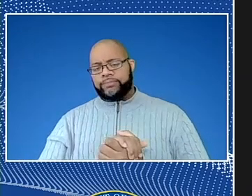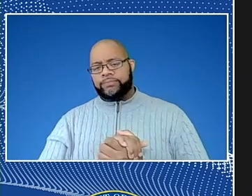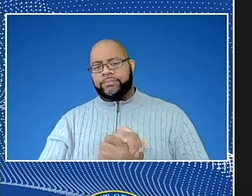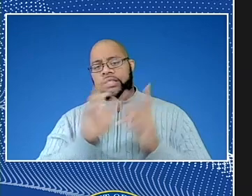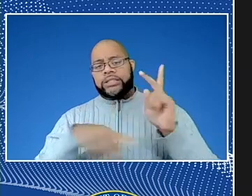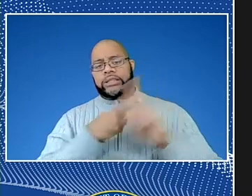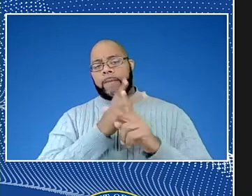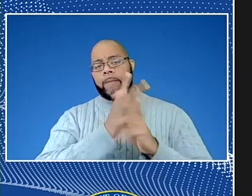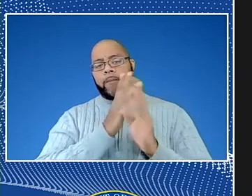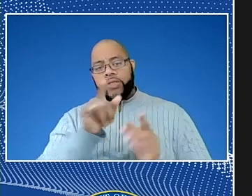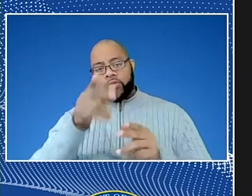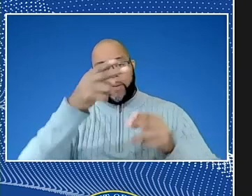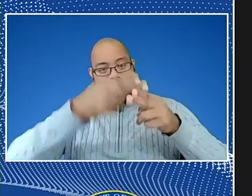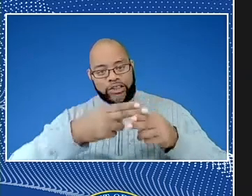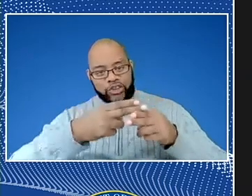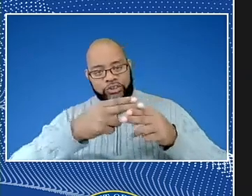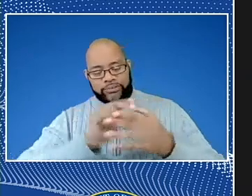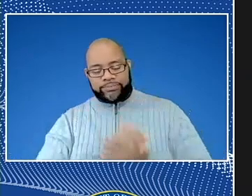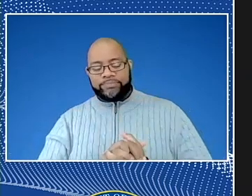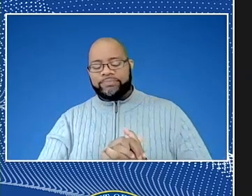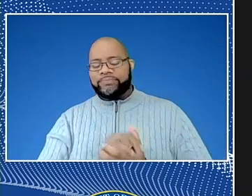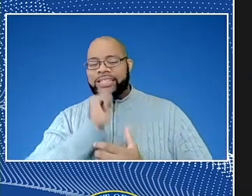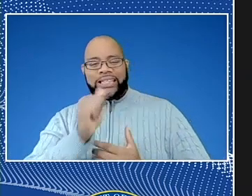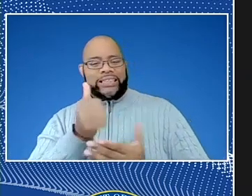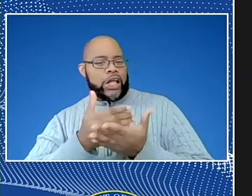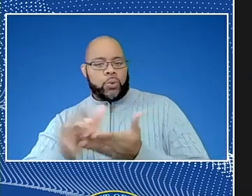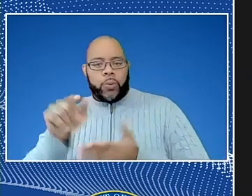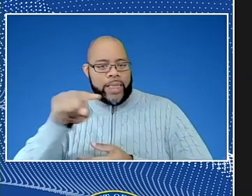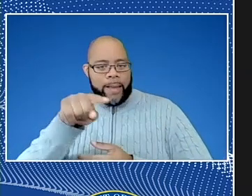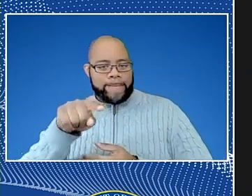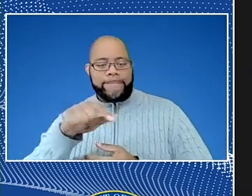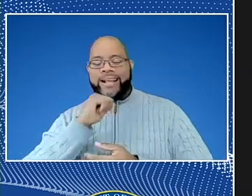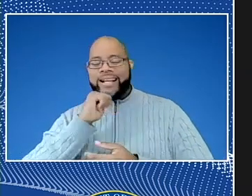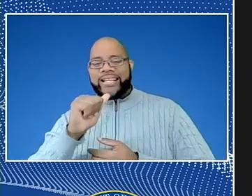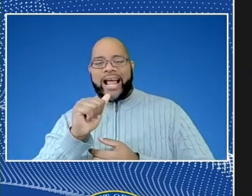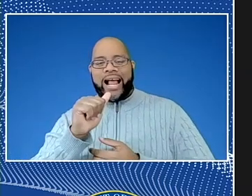that you're mentioning. It does not exclude them. It's not an Income Driven Repayment Plan.